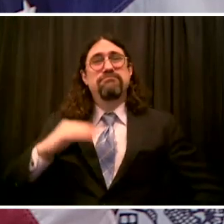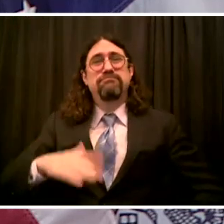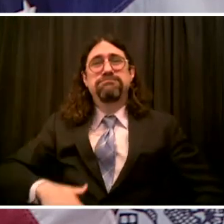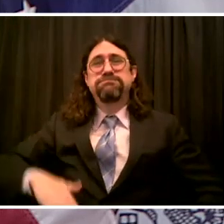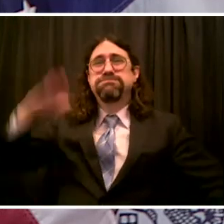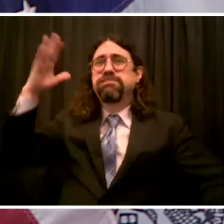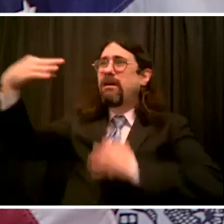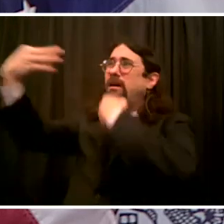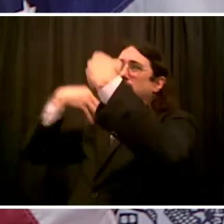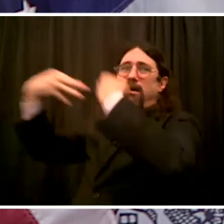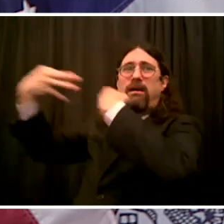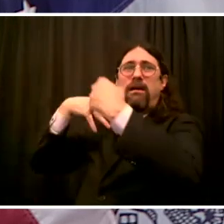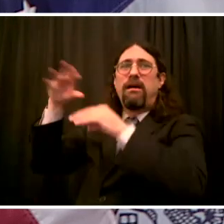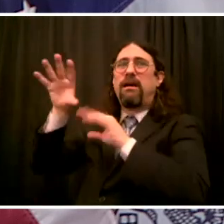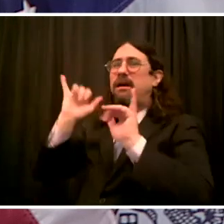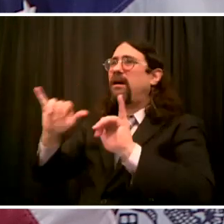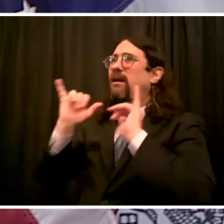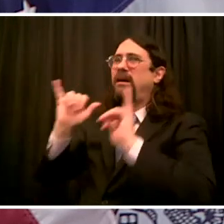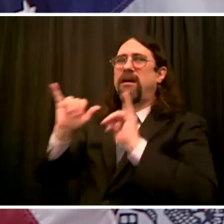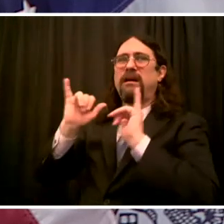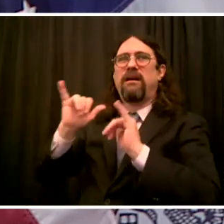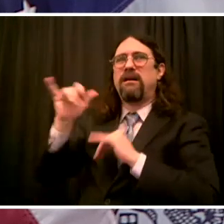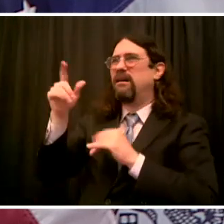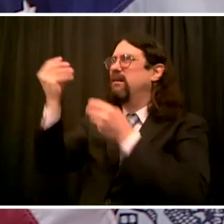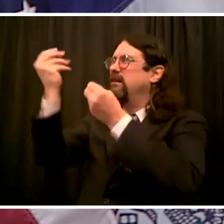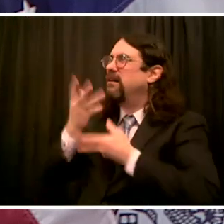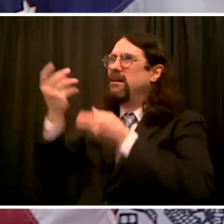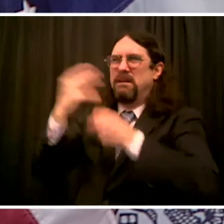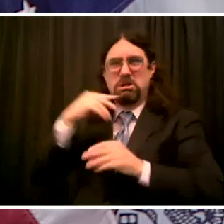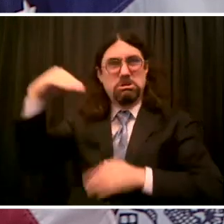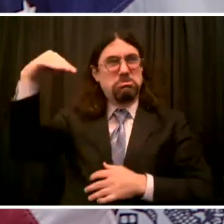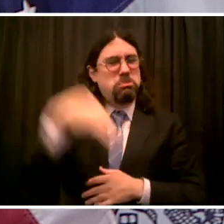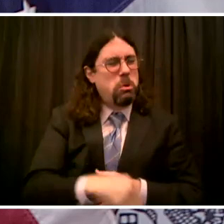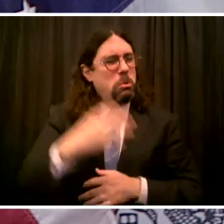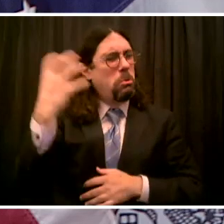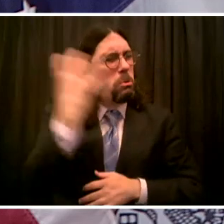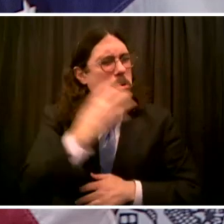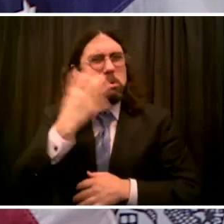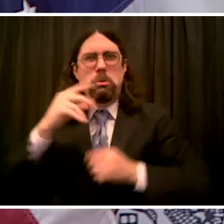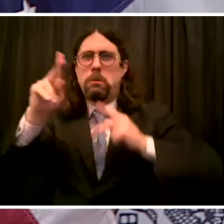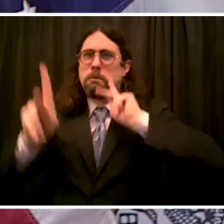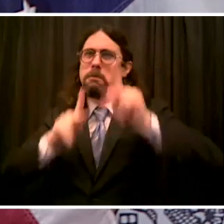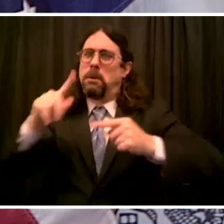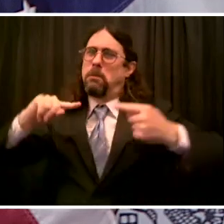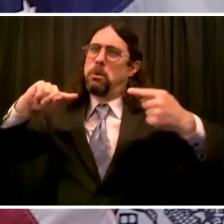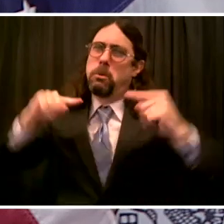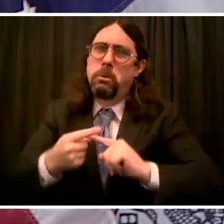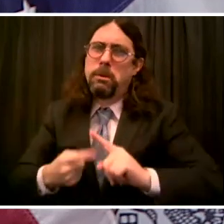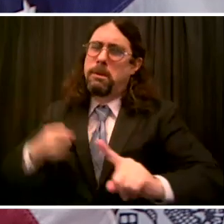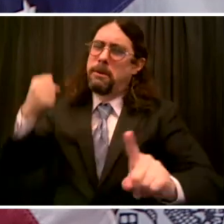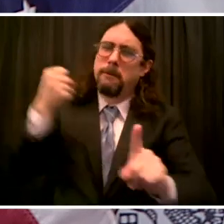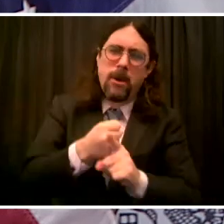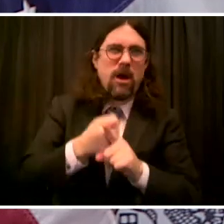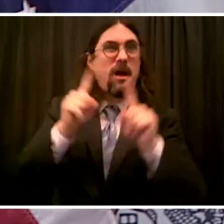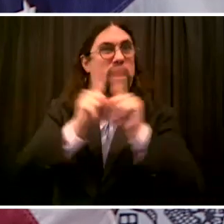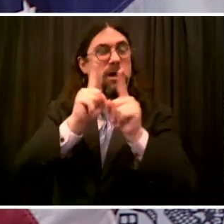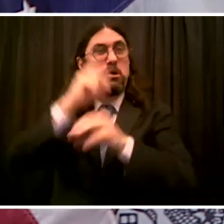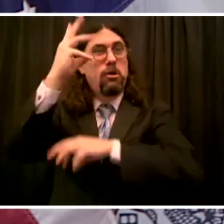LIKE TO SEE YOUR WORLD TURNED UPSIDE DOWN. WELL, EVEN COMPARED TO THE